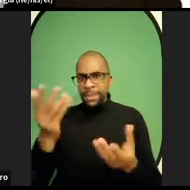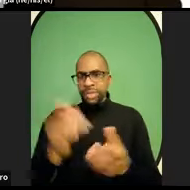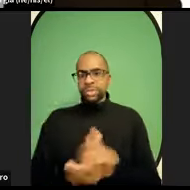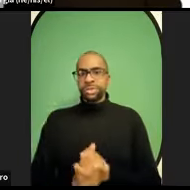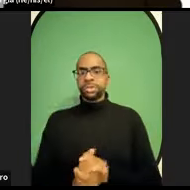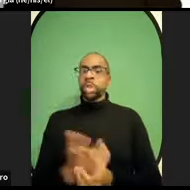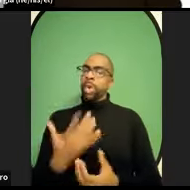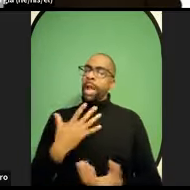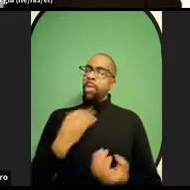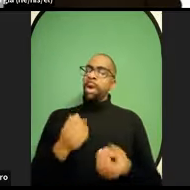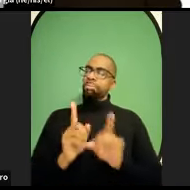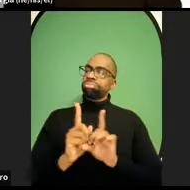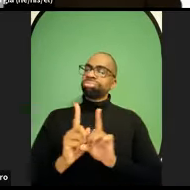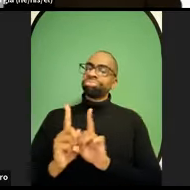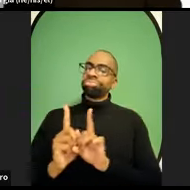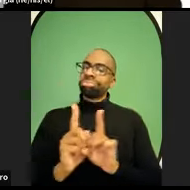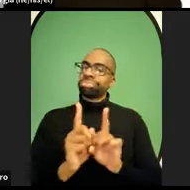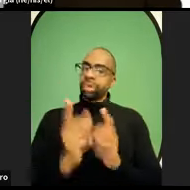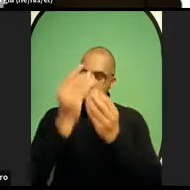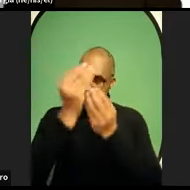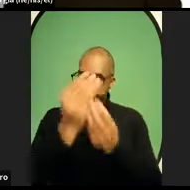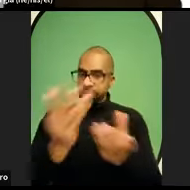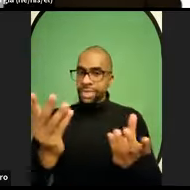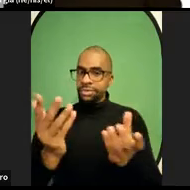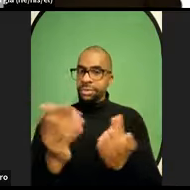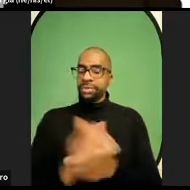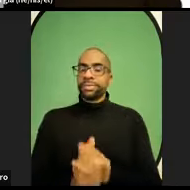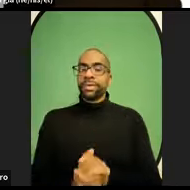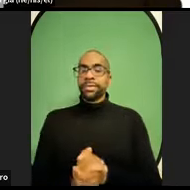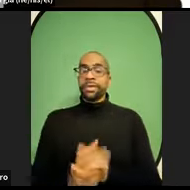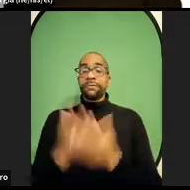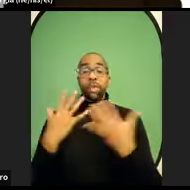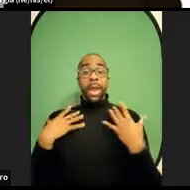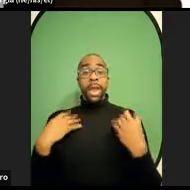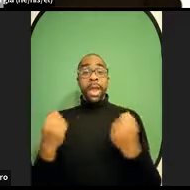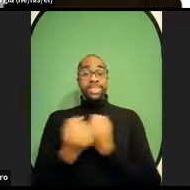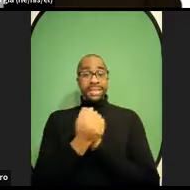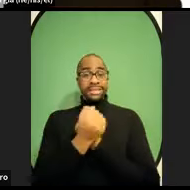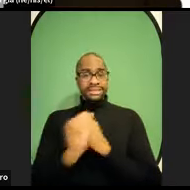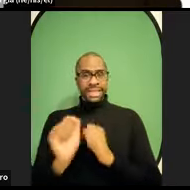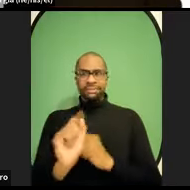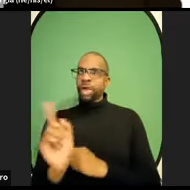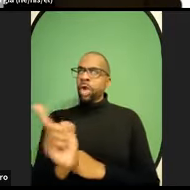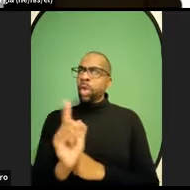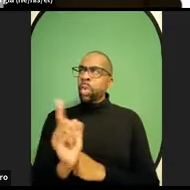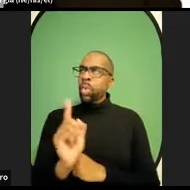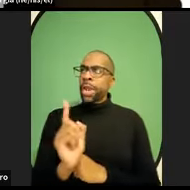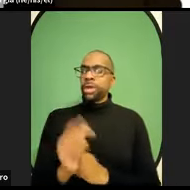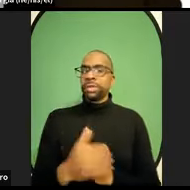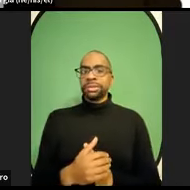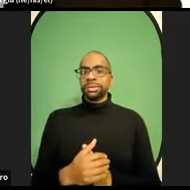So I would love to walk you all I would love to walk you all through. h where some of this information around health and safety. lives